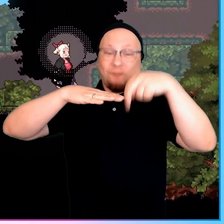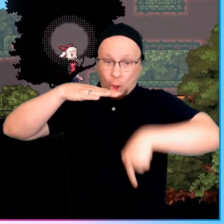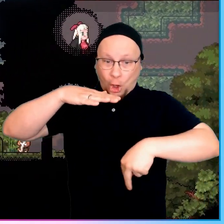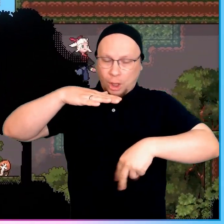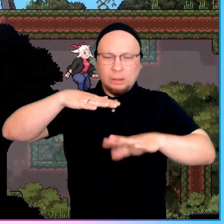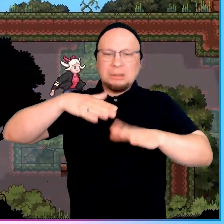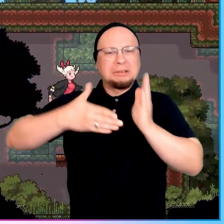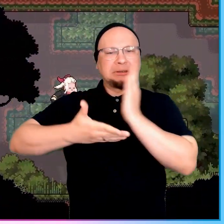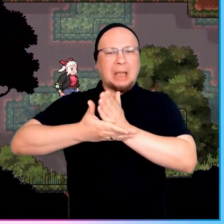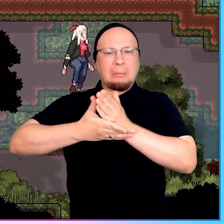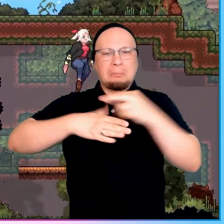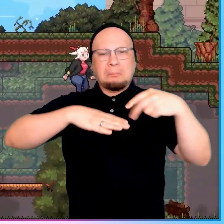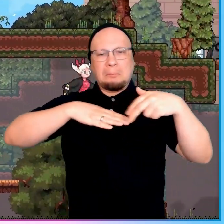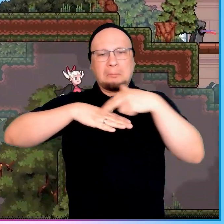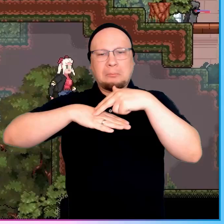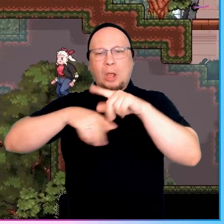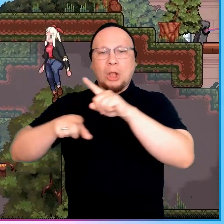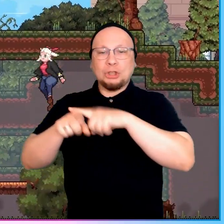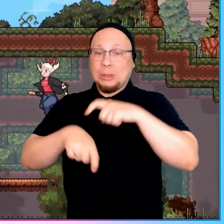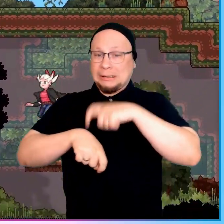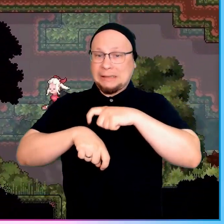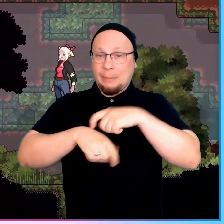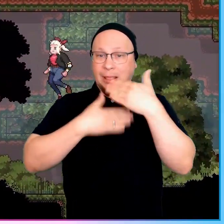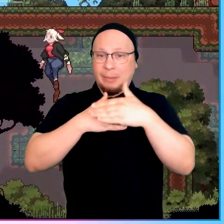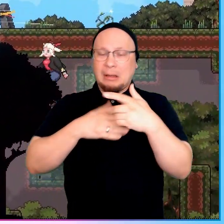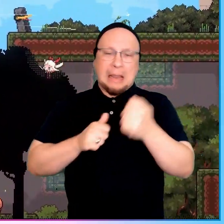timing or quick movements during puzzle or platforming areas.